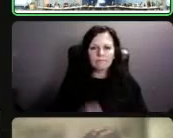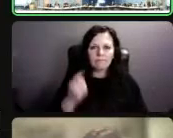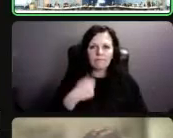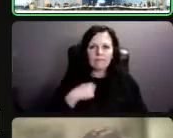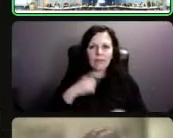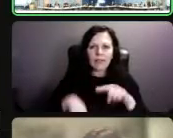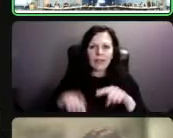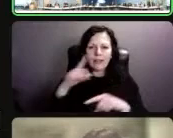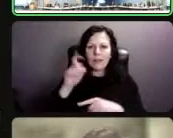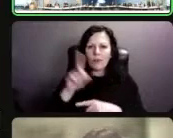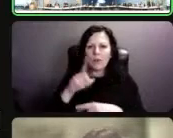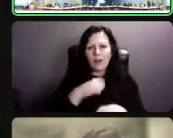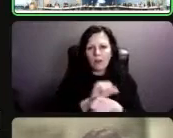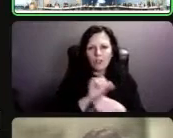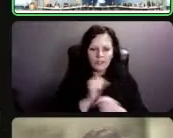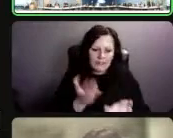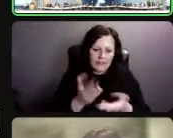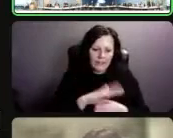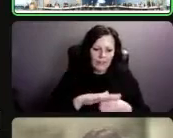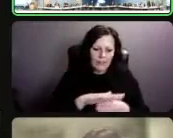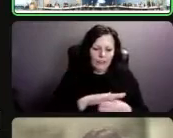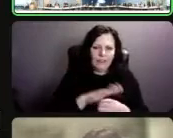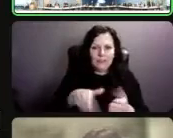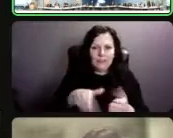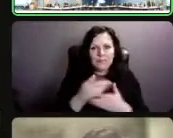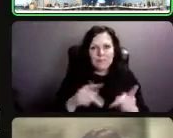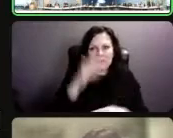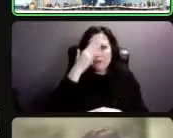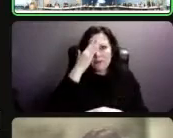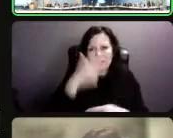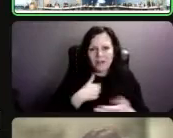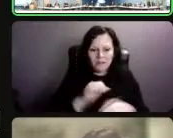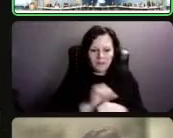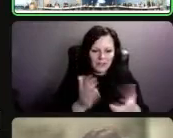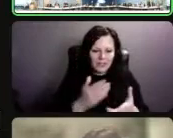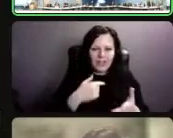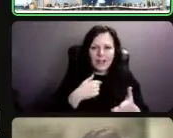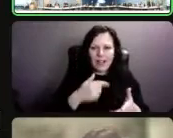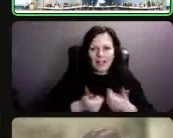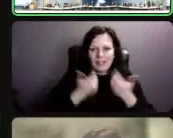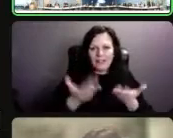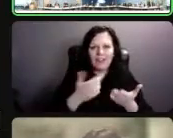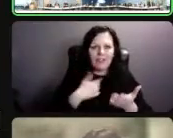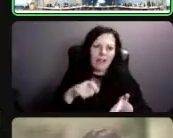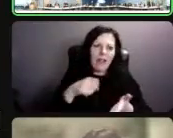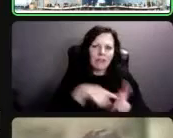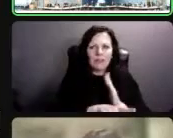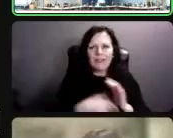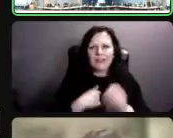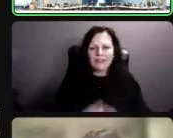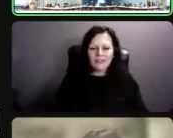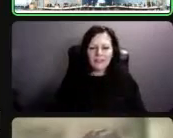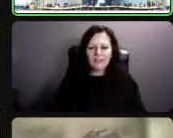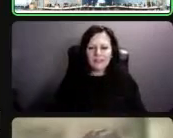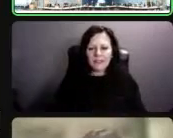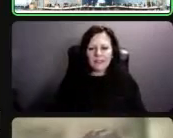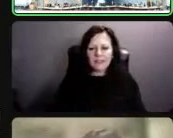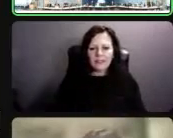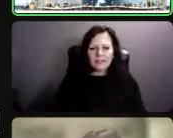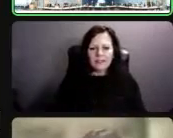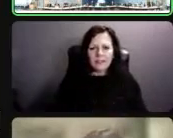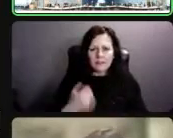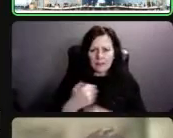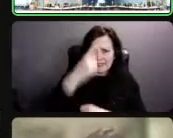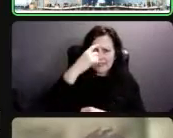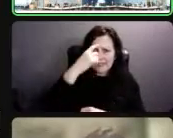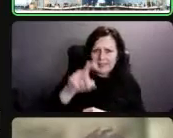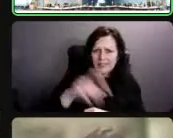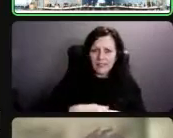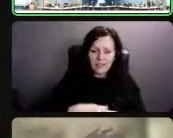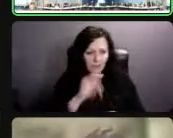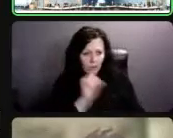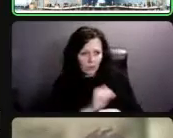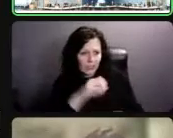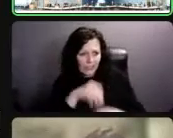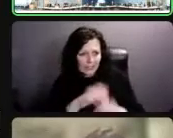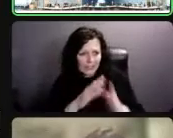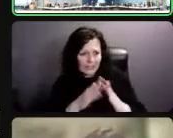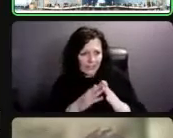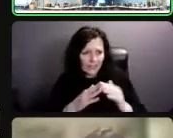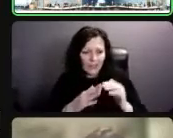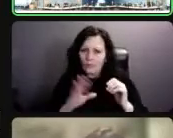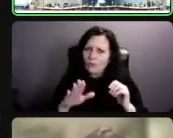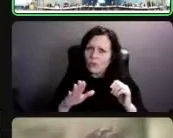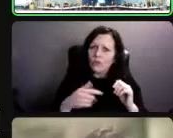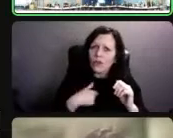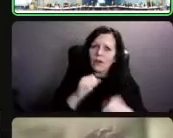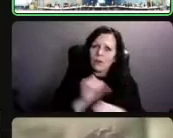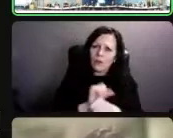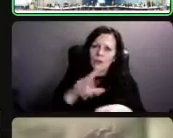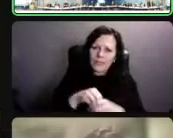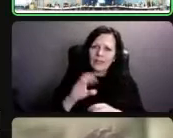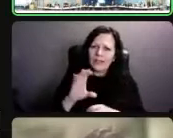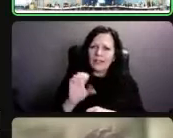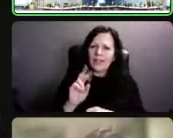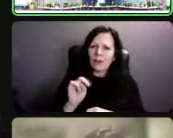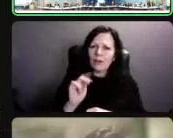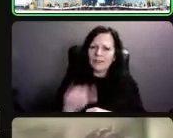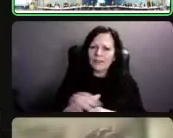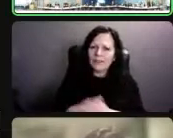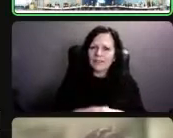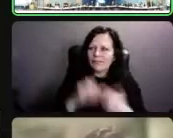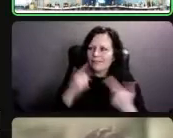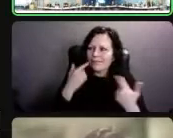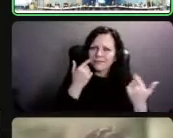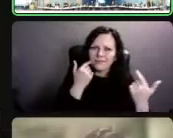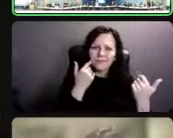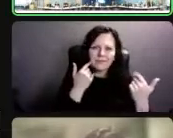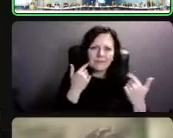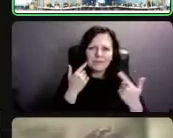AND I CAN'T GUESS WHERE I WORK